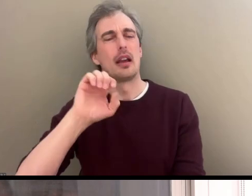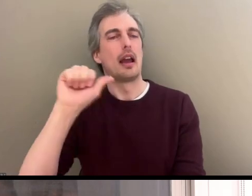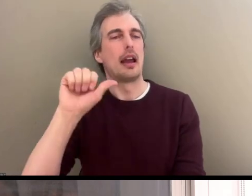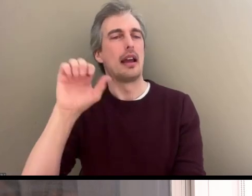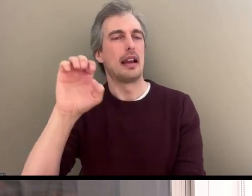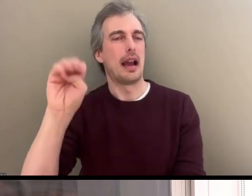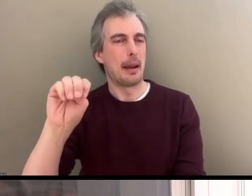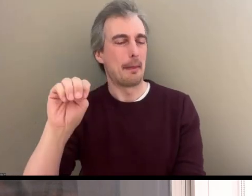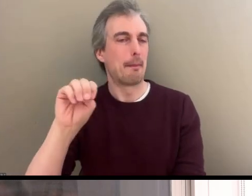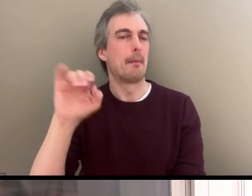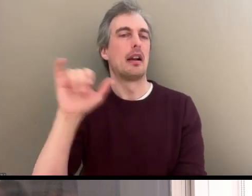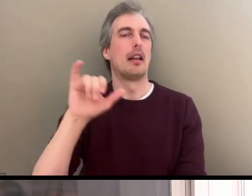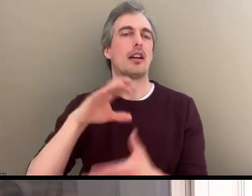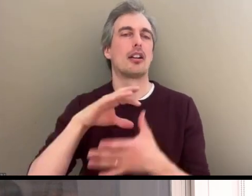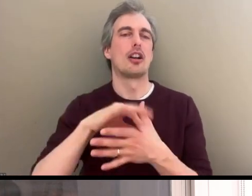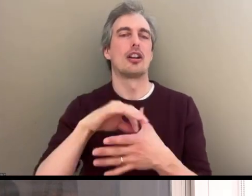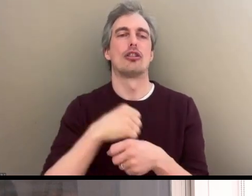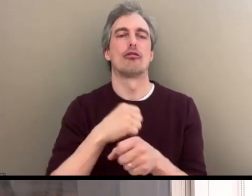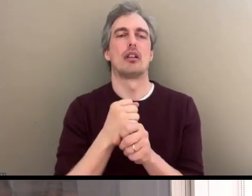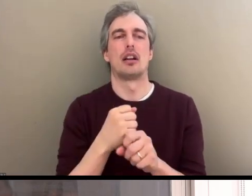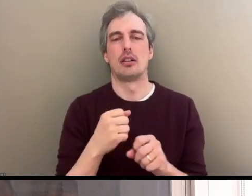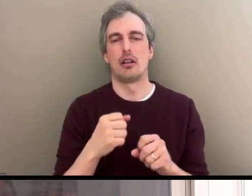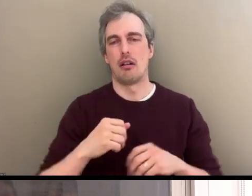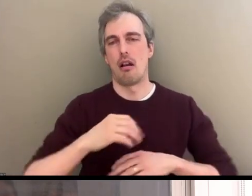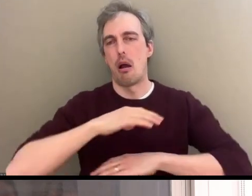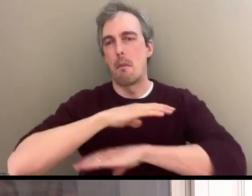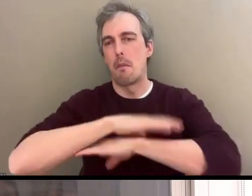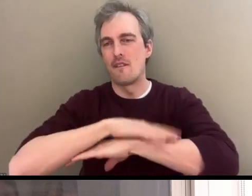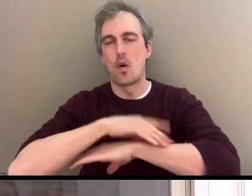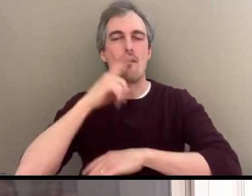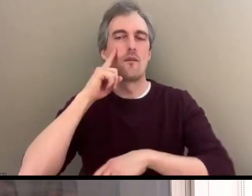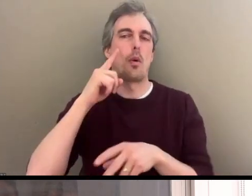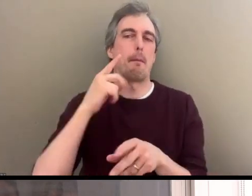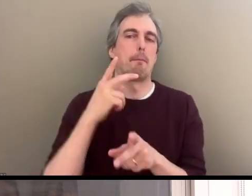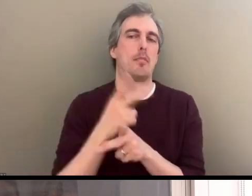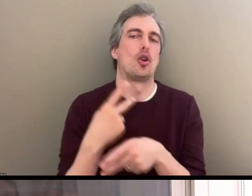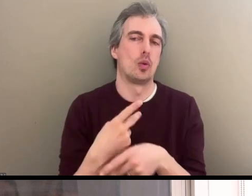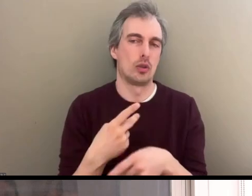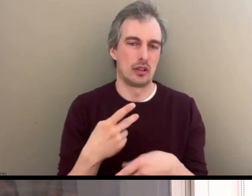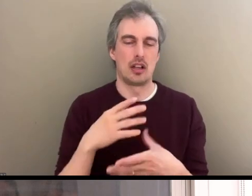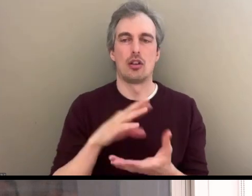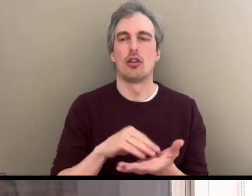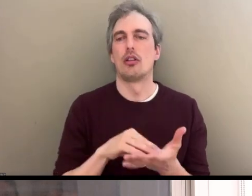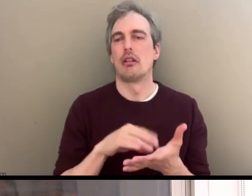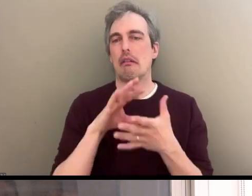platform for producing learning content that gets published to the LMS.